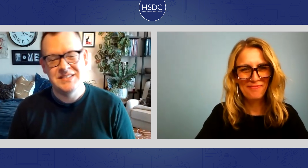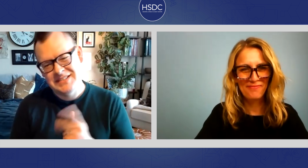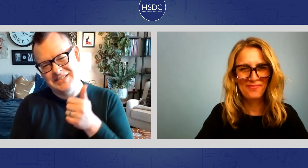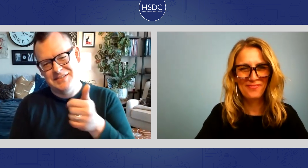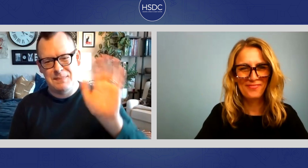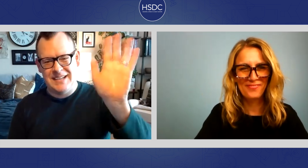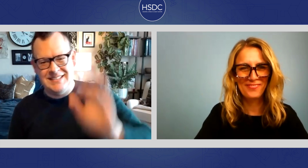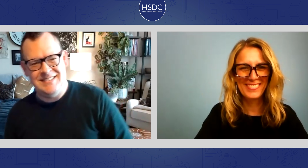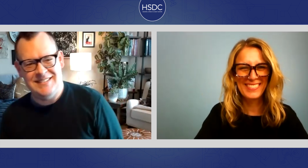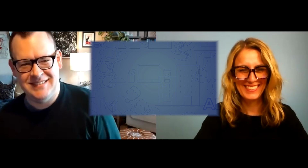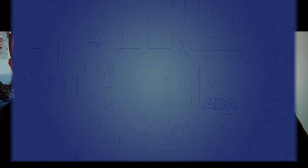Take care! Bye!